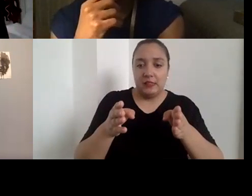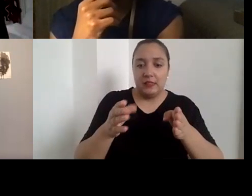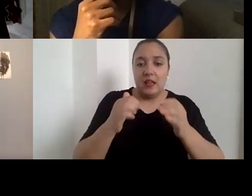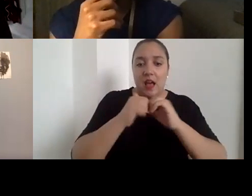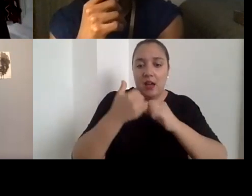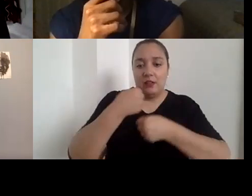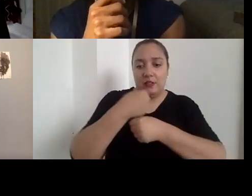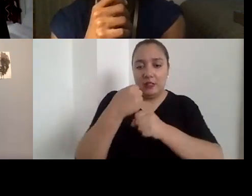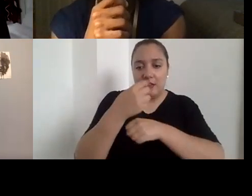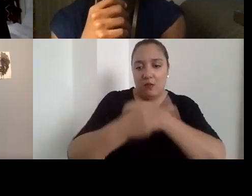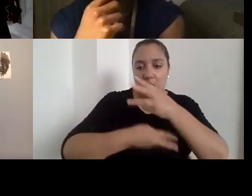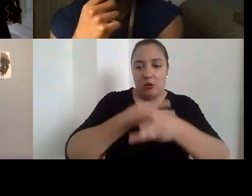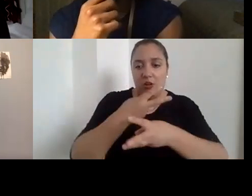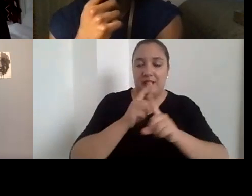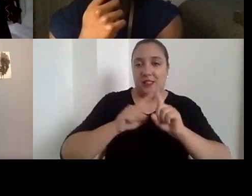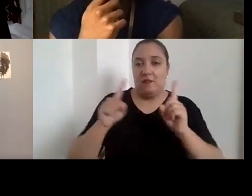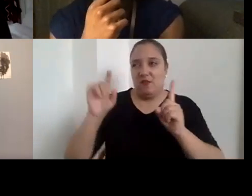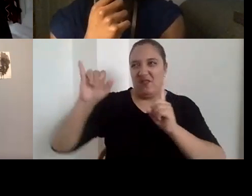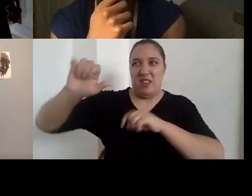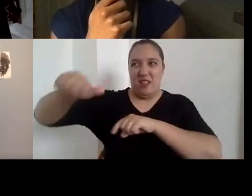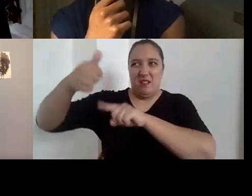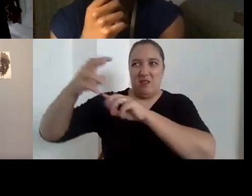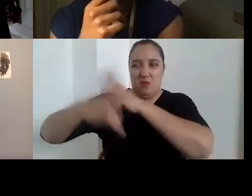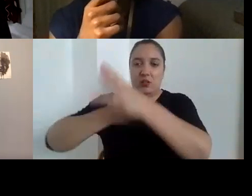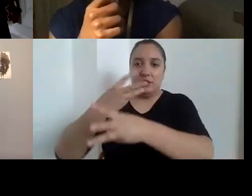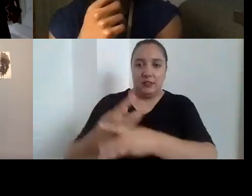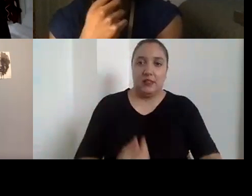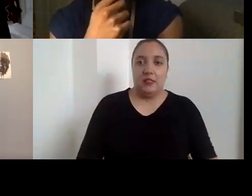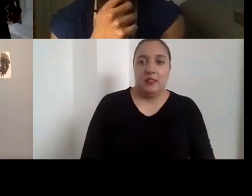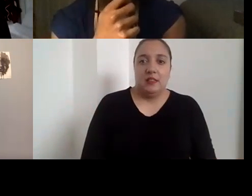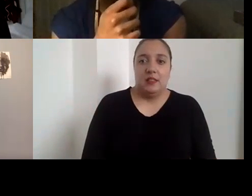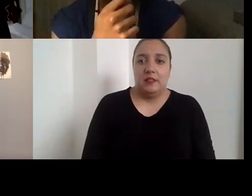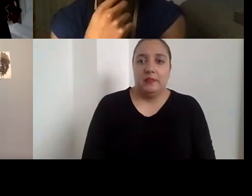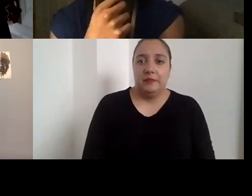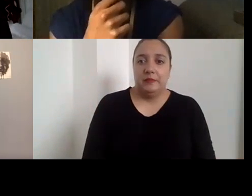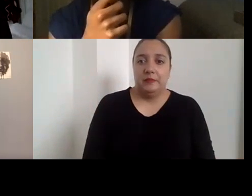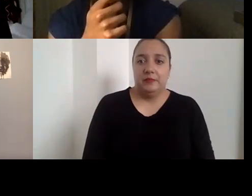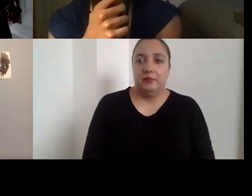that's different from that world.